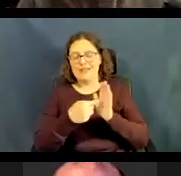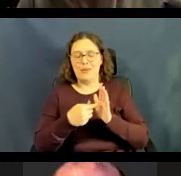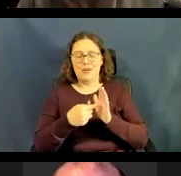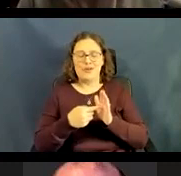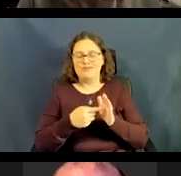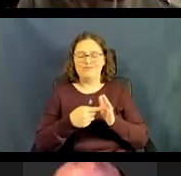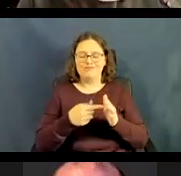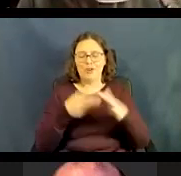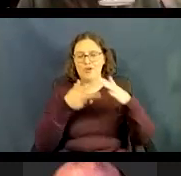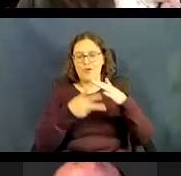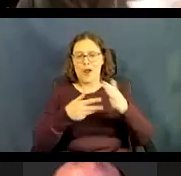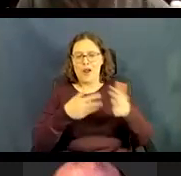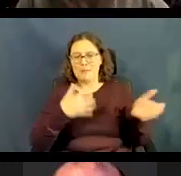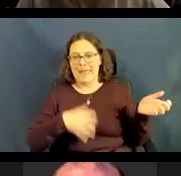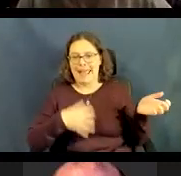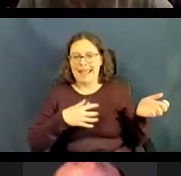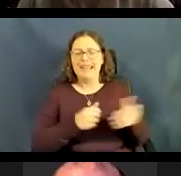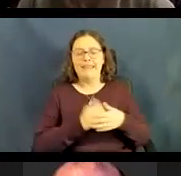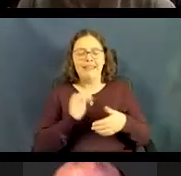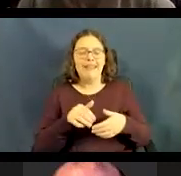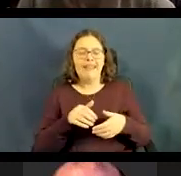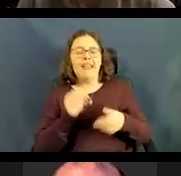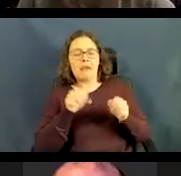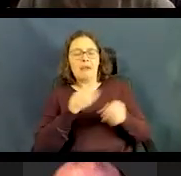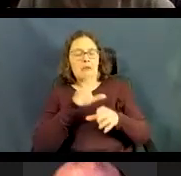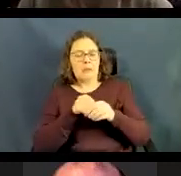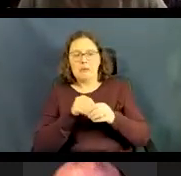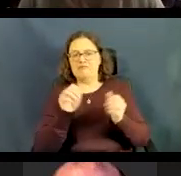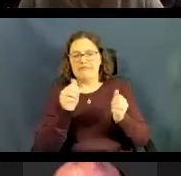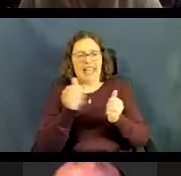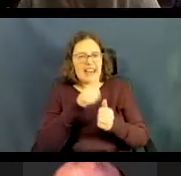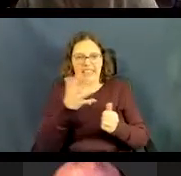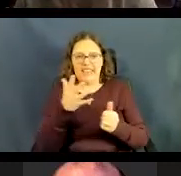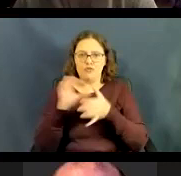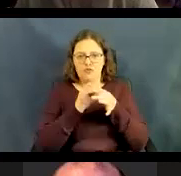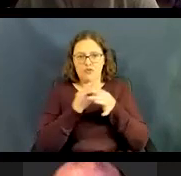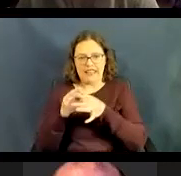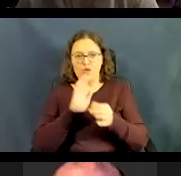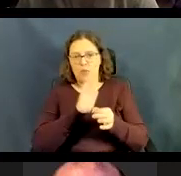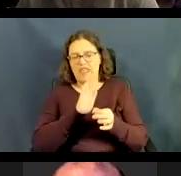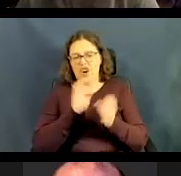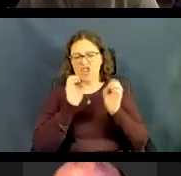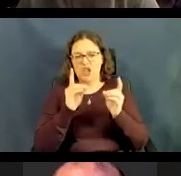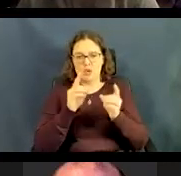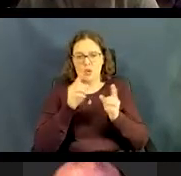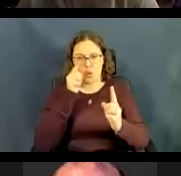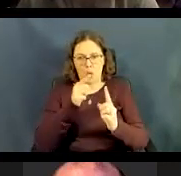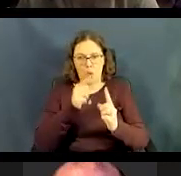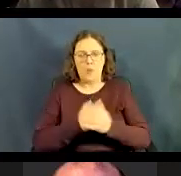If you don't like the changes you have made in the banner, you can hover over and click reset.